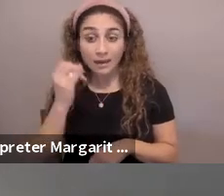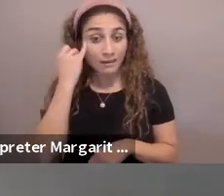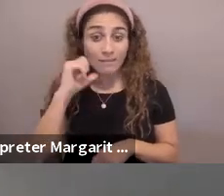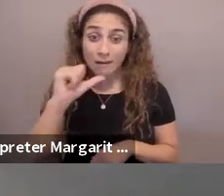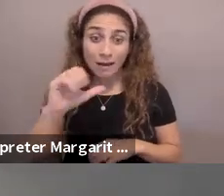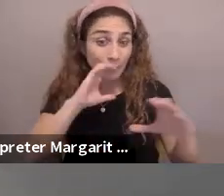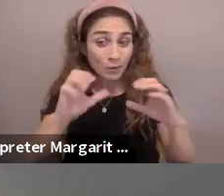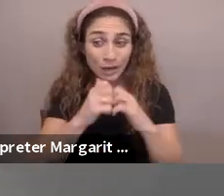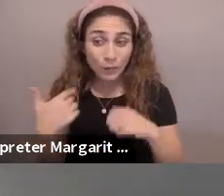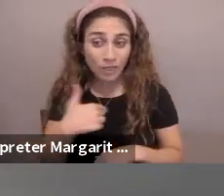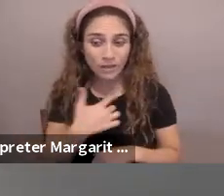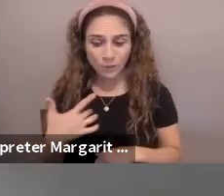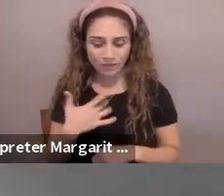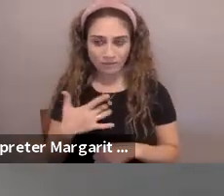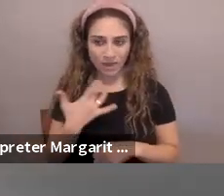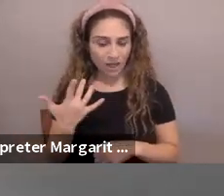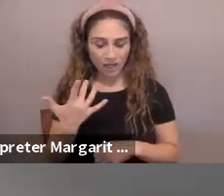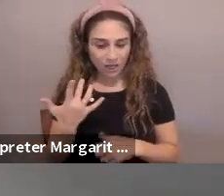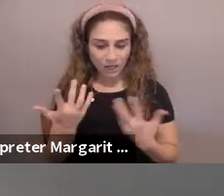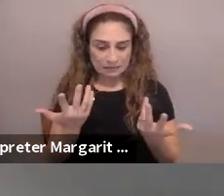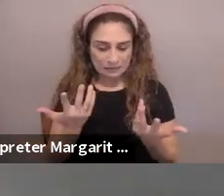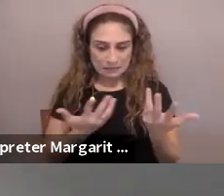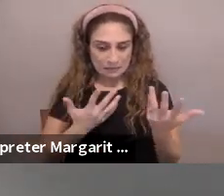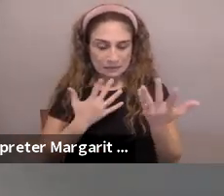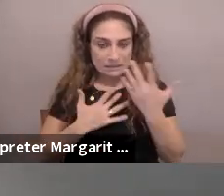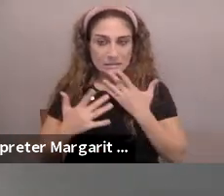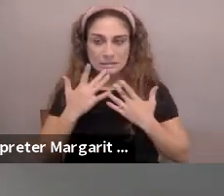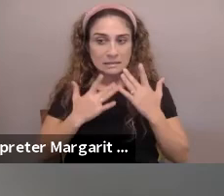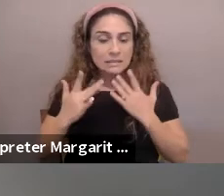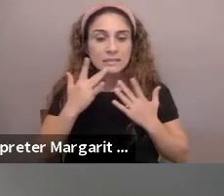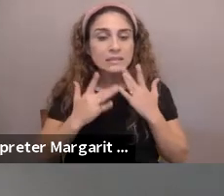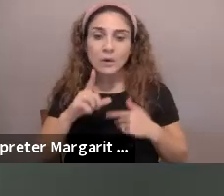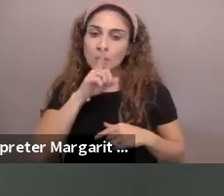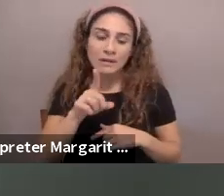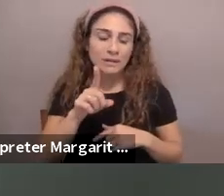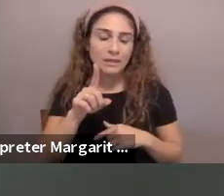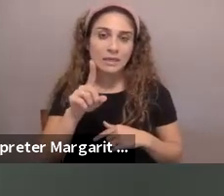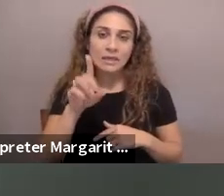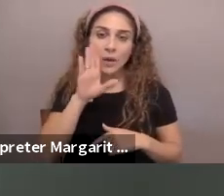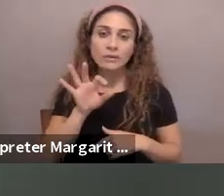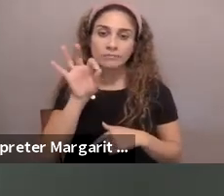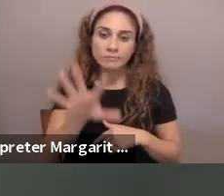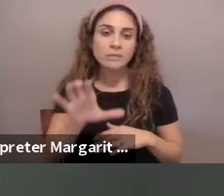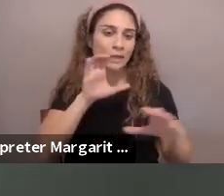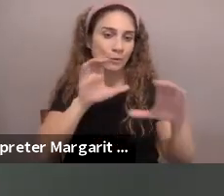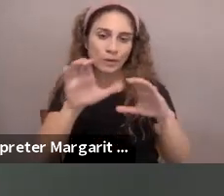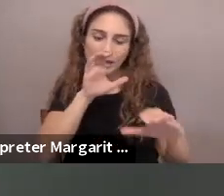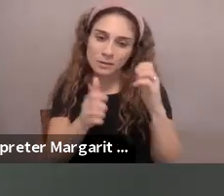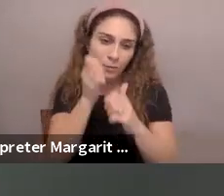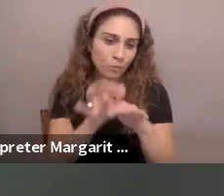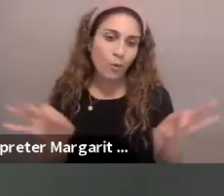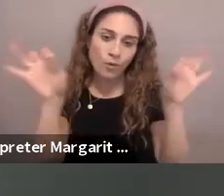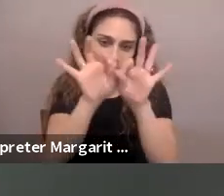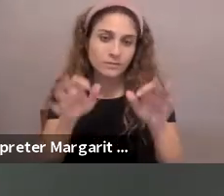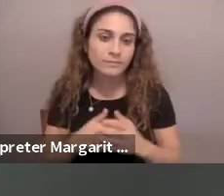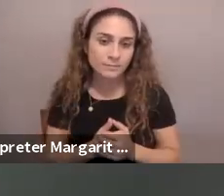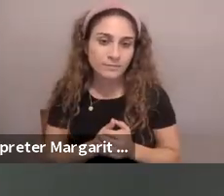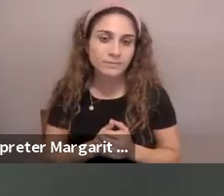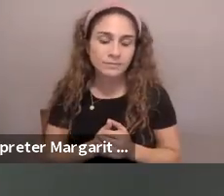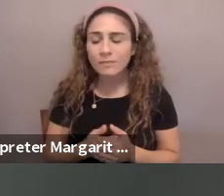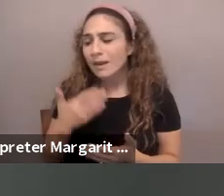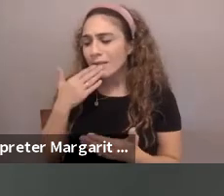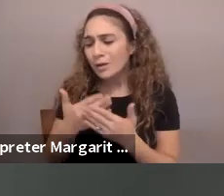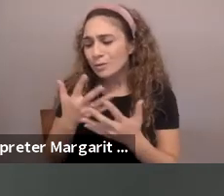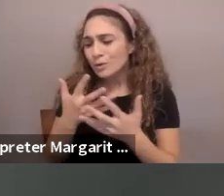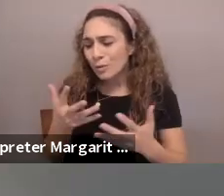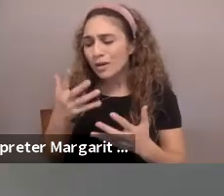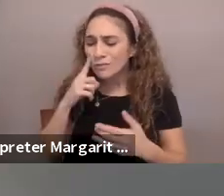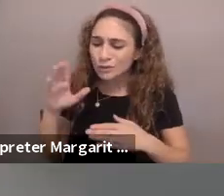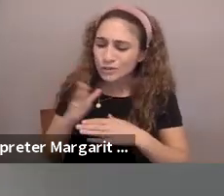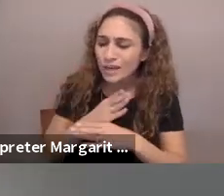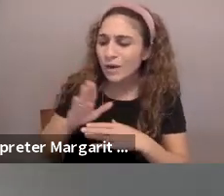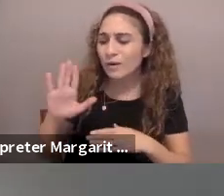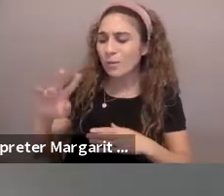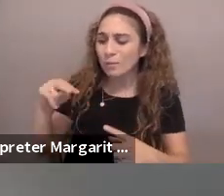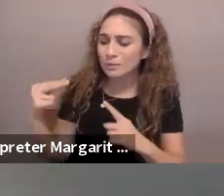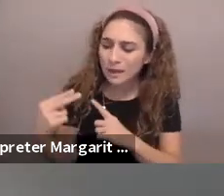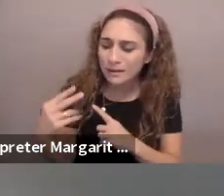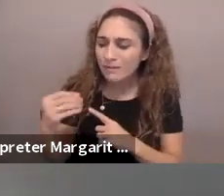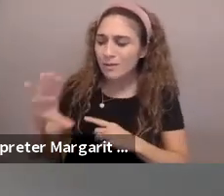Sometimes we feel like we're underwater. So I would say communication with parents is really vital at that time. Thank you so much for your voice. Today it's greatly appreciated. And thank you for sharing your son's voice as well and his story. Thank you so much, Jessica.